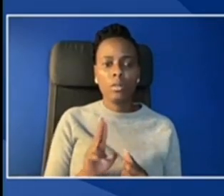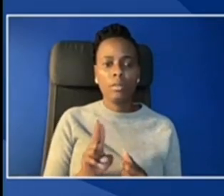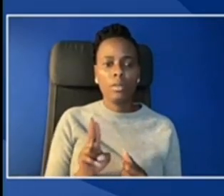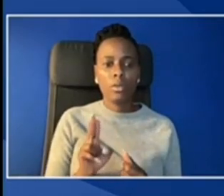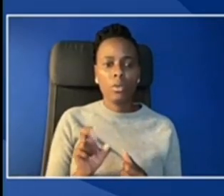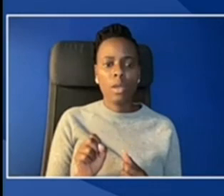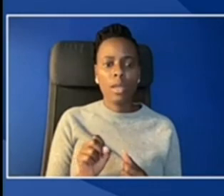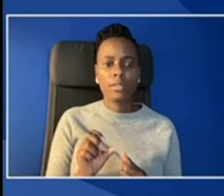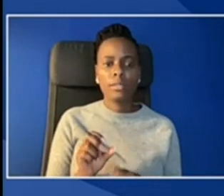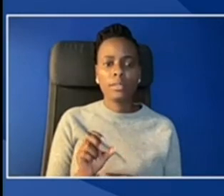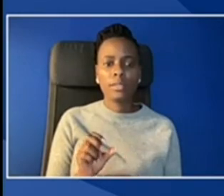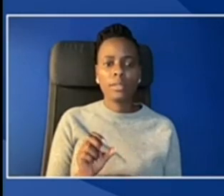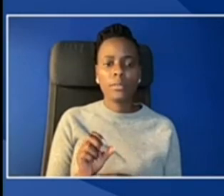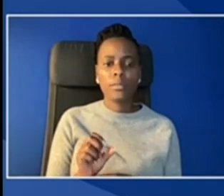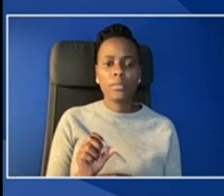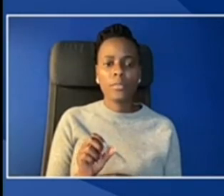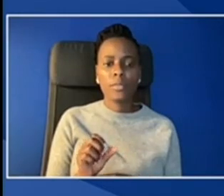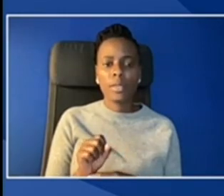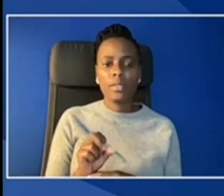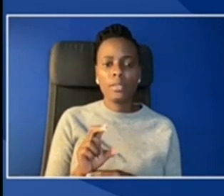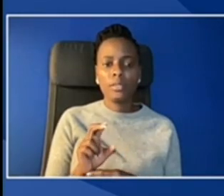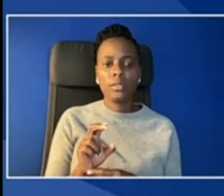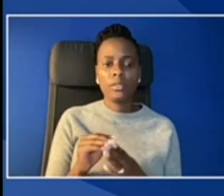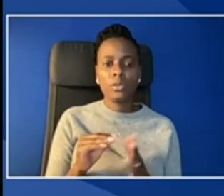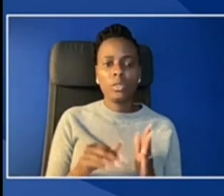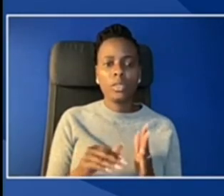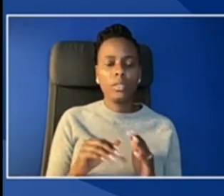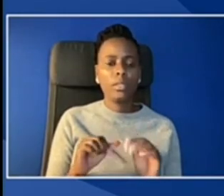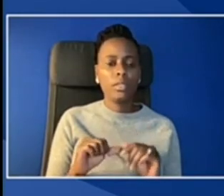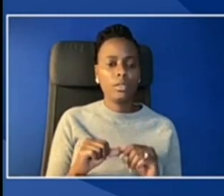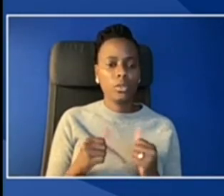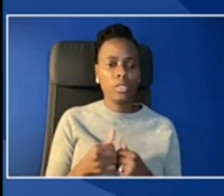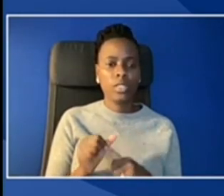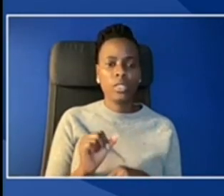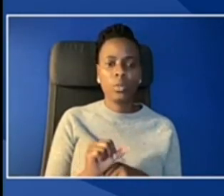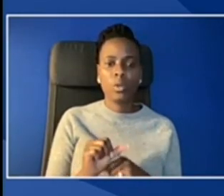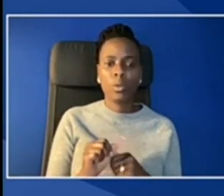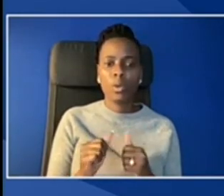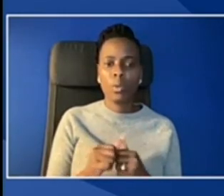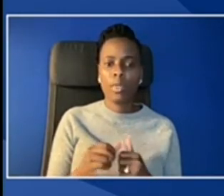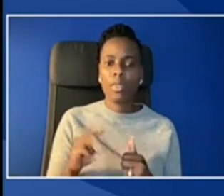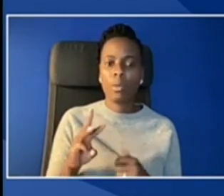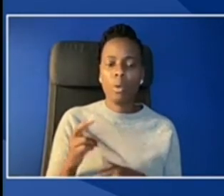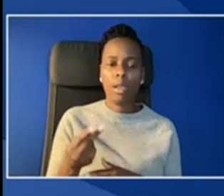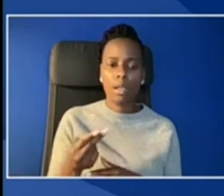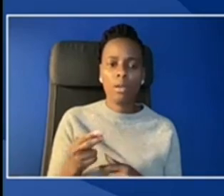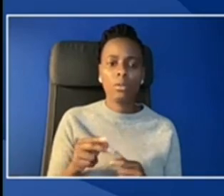closely with the Department of Education and the White House on reforming higher